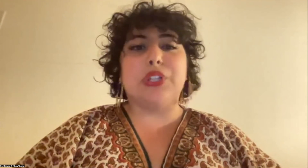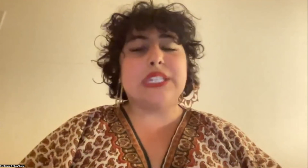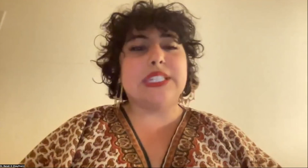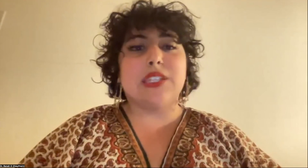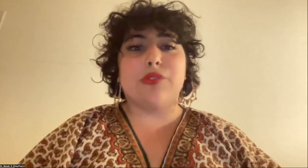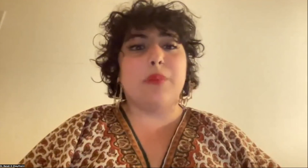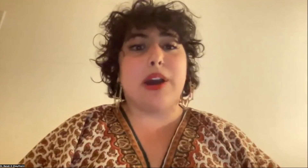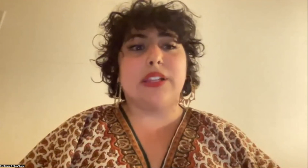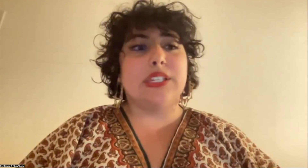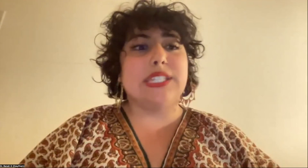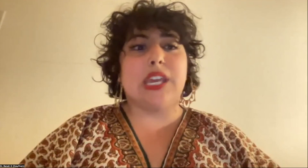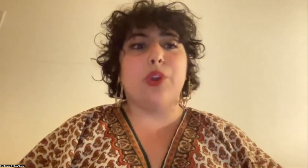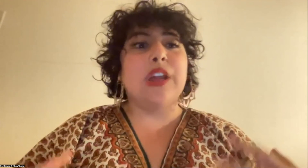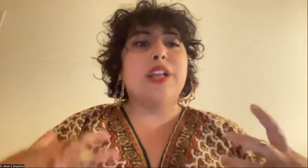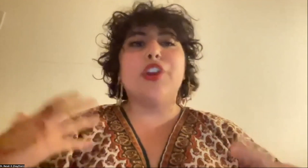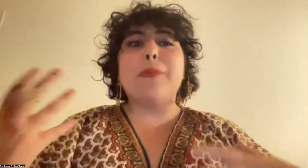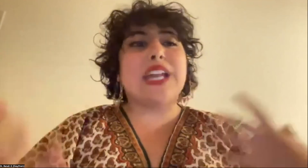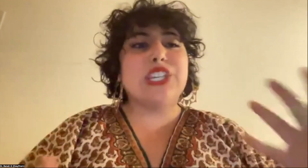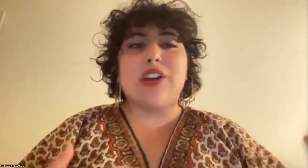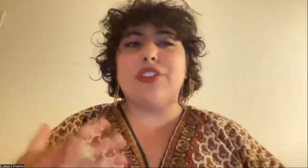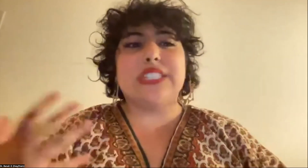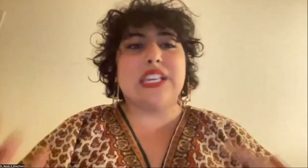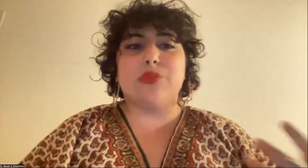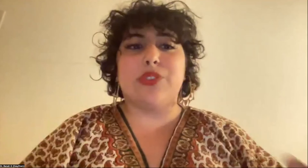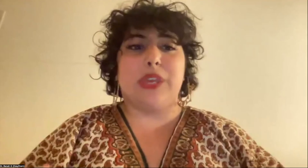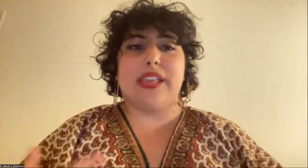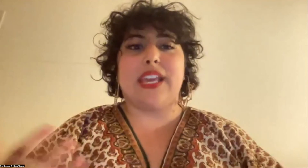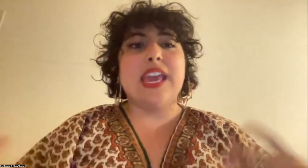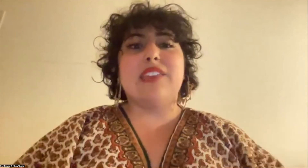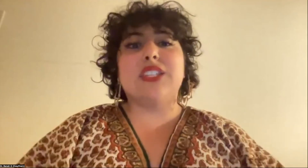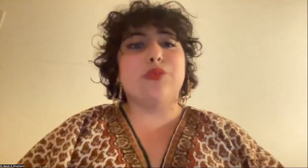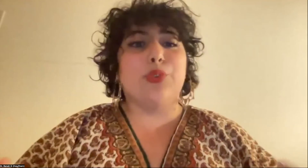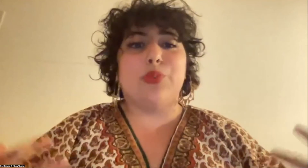multi sensory bodily state where you’re imagining all these things with me like in this room,